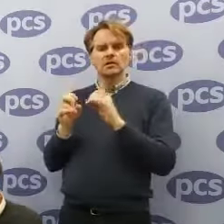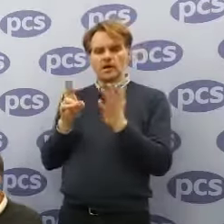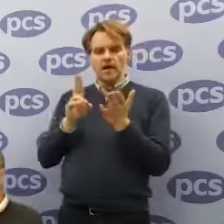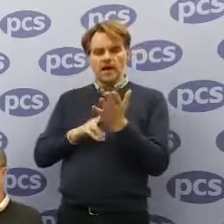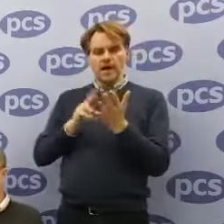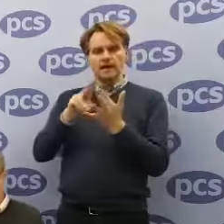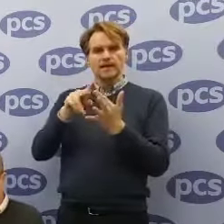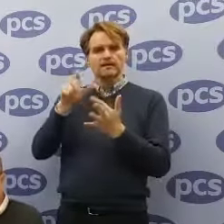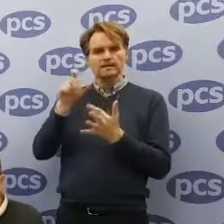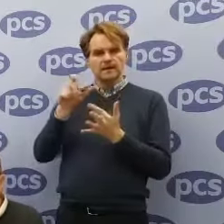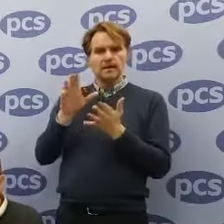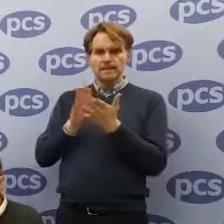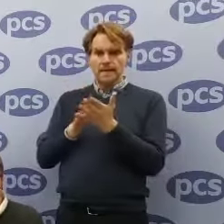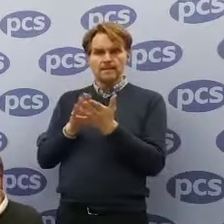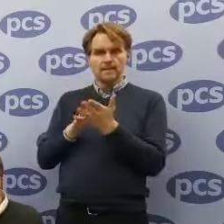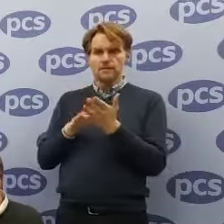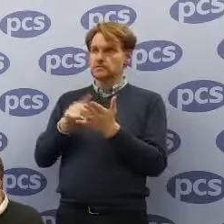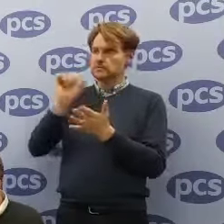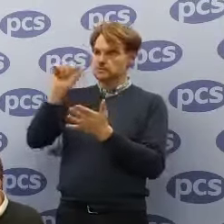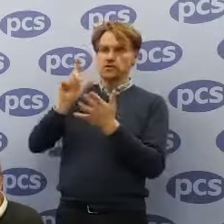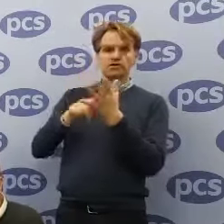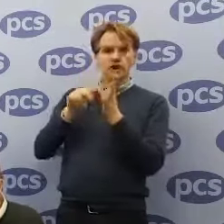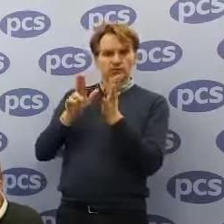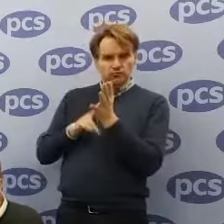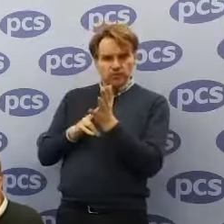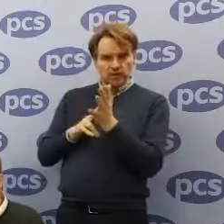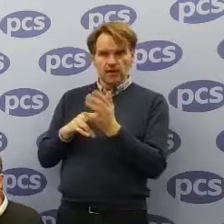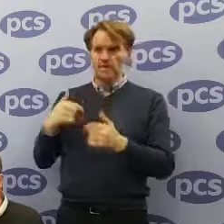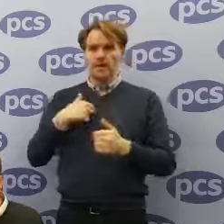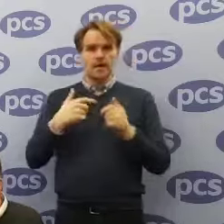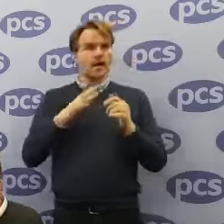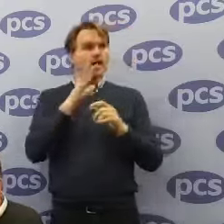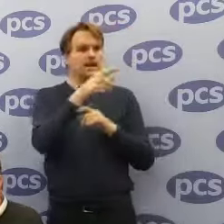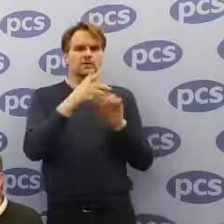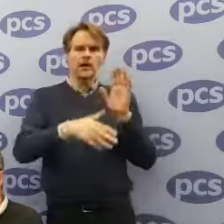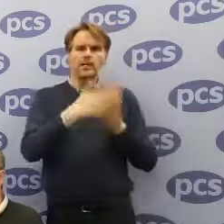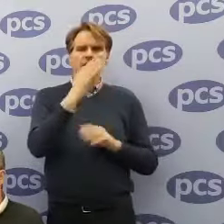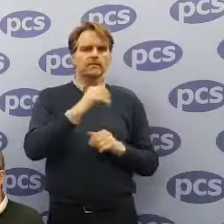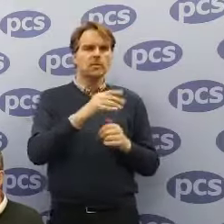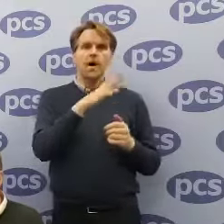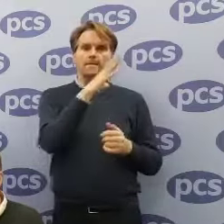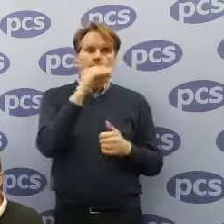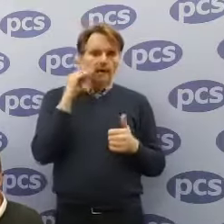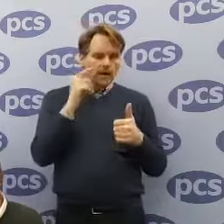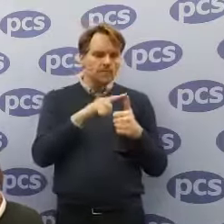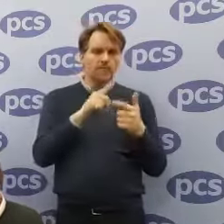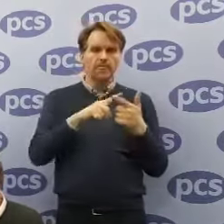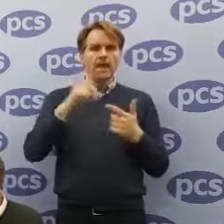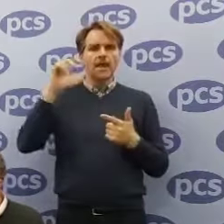I myself am doing big meetings next week in Birmingham in Liverpool in Newcastle